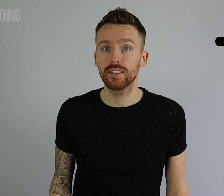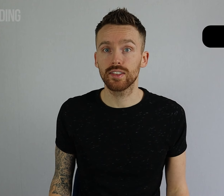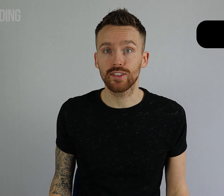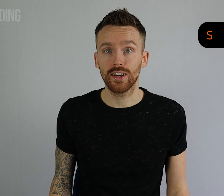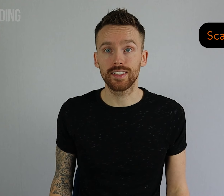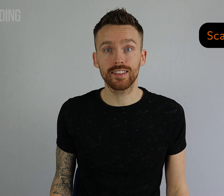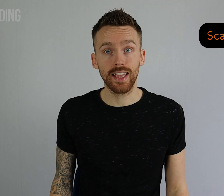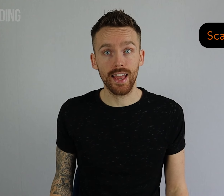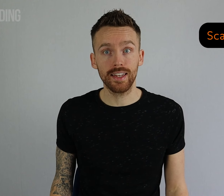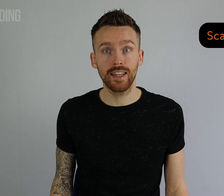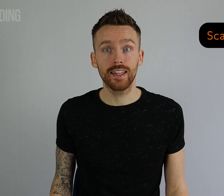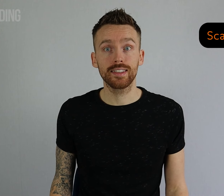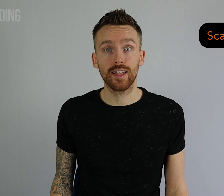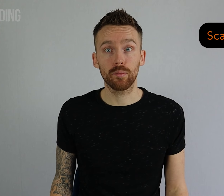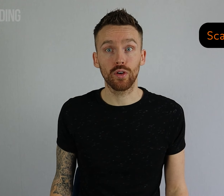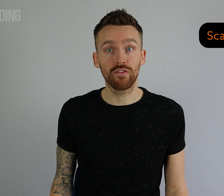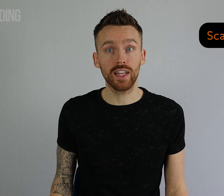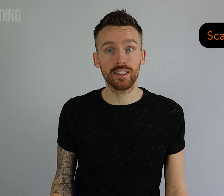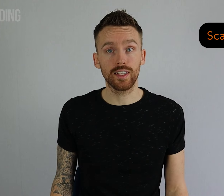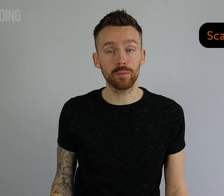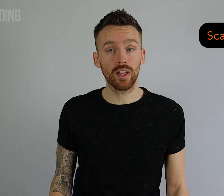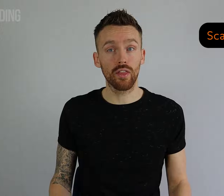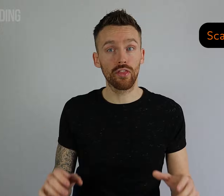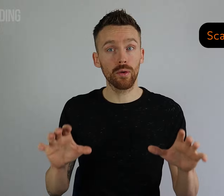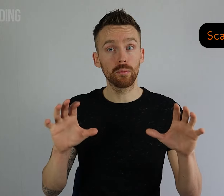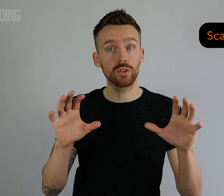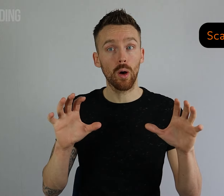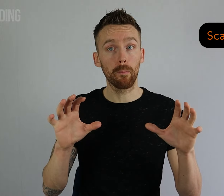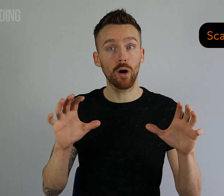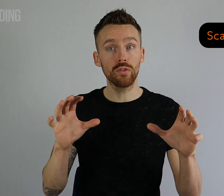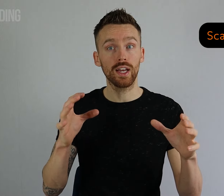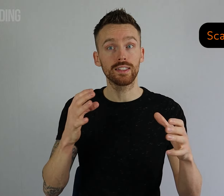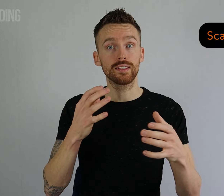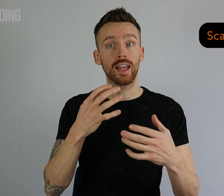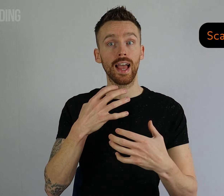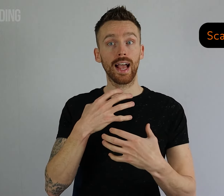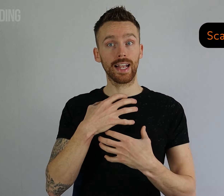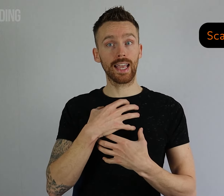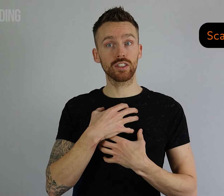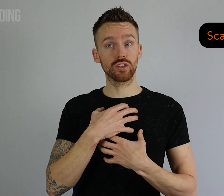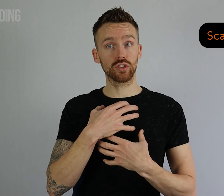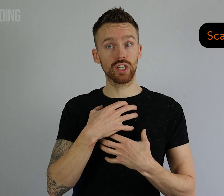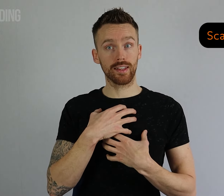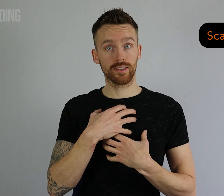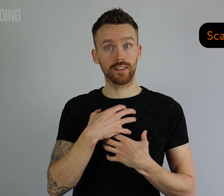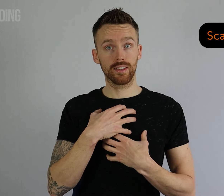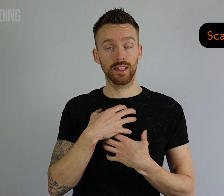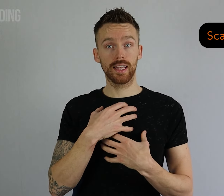To sign scared, tap your fingertips and thumbs on both hands against your chest.